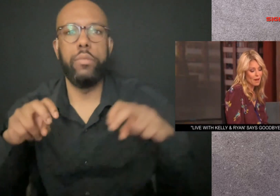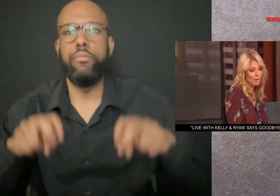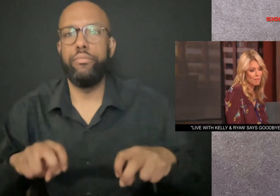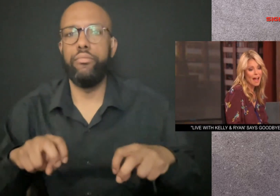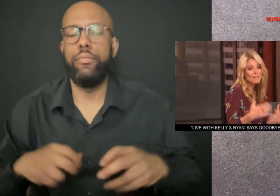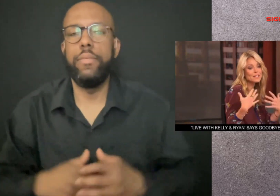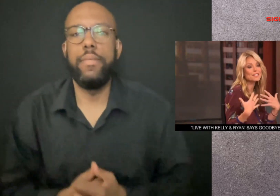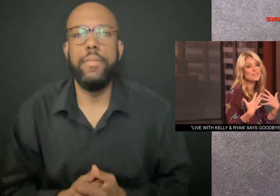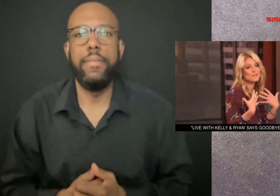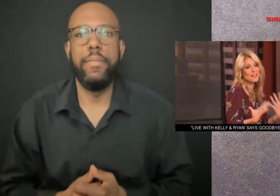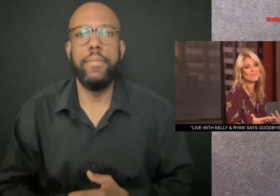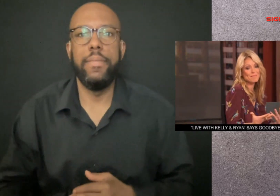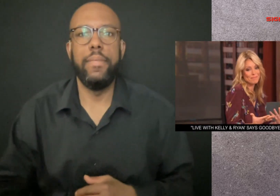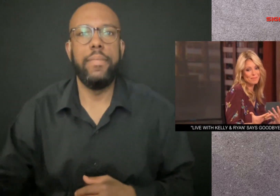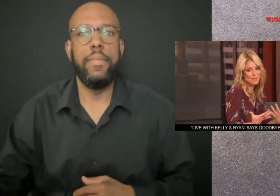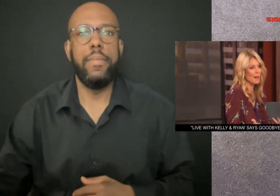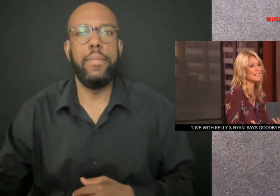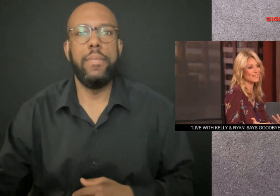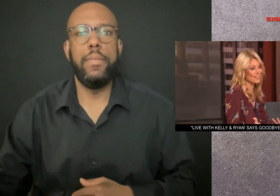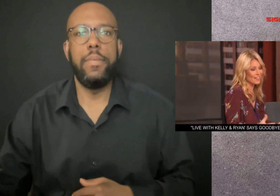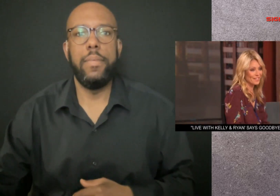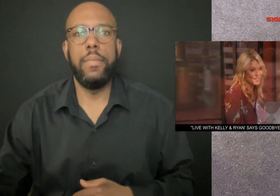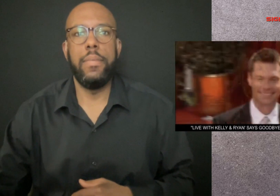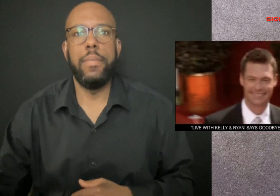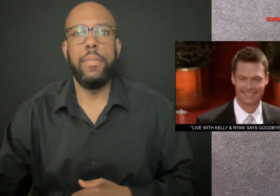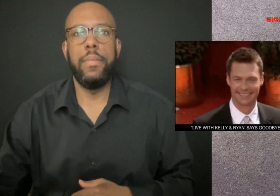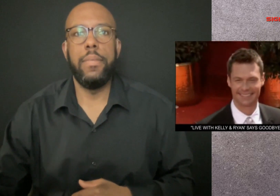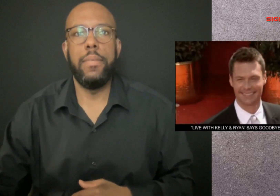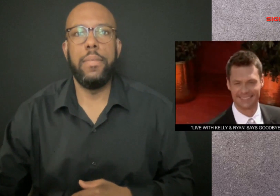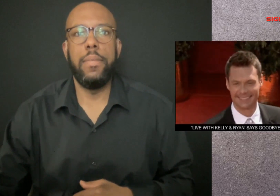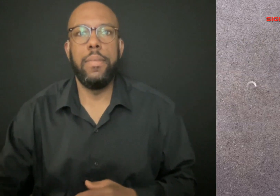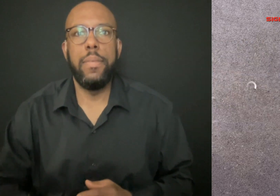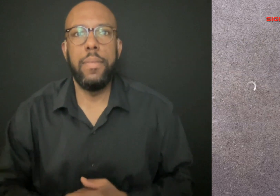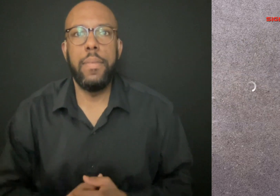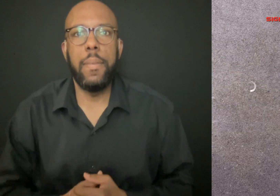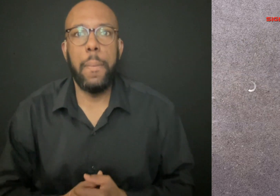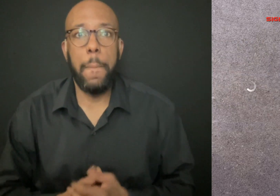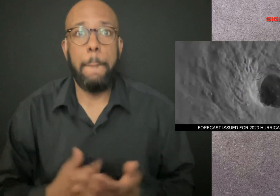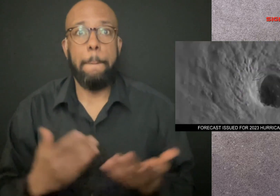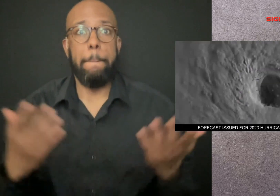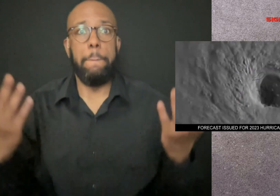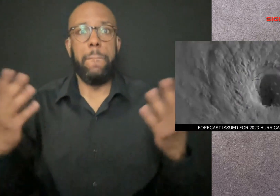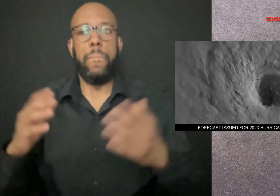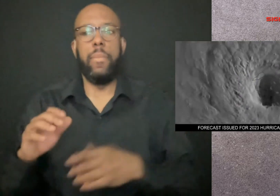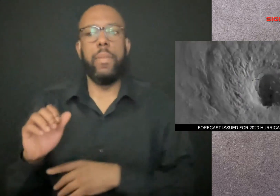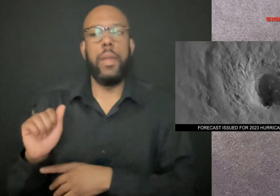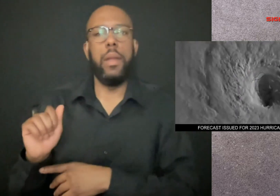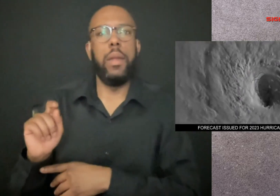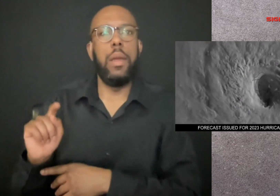to Live with Kelly and Ryan today Seacrest said he and cohost Kelly Ripa had promised themselves